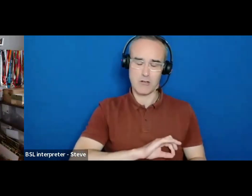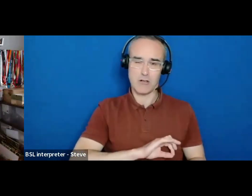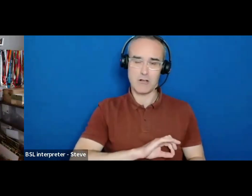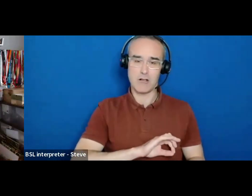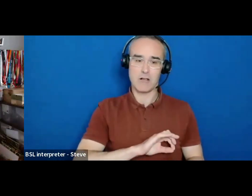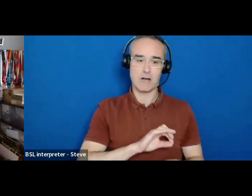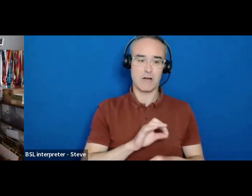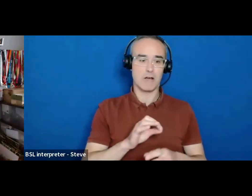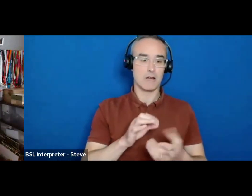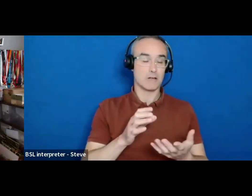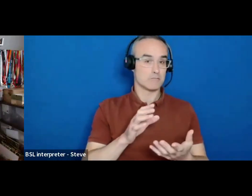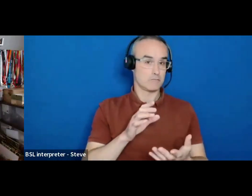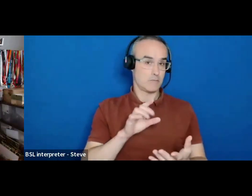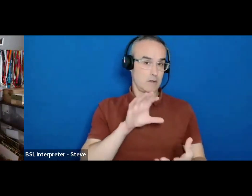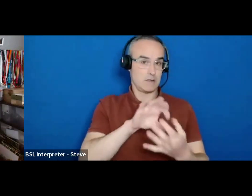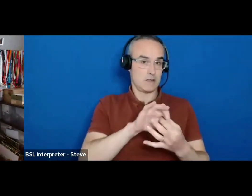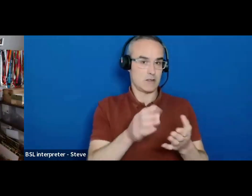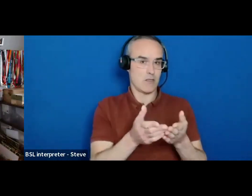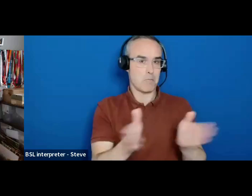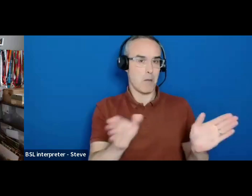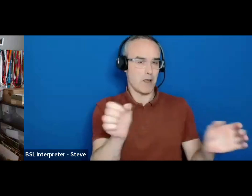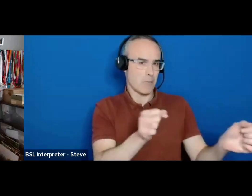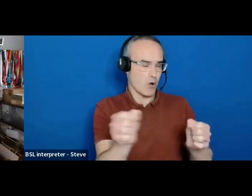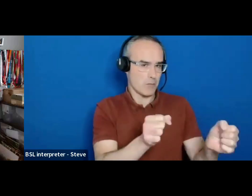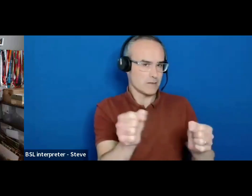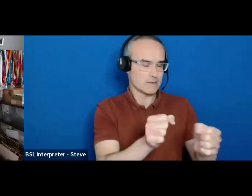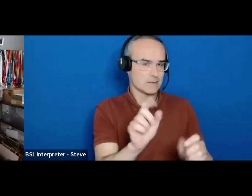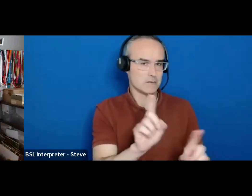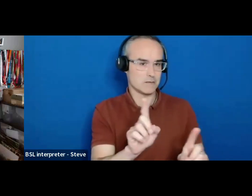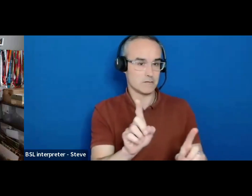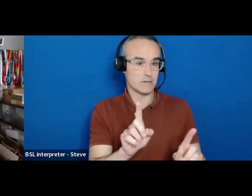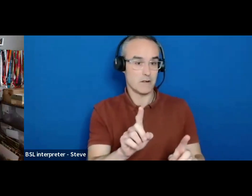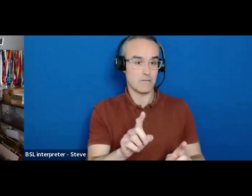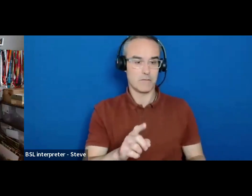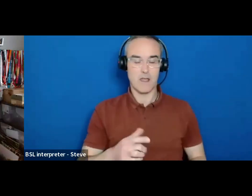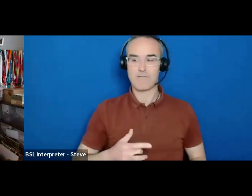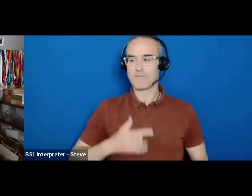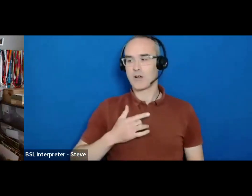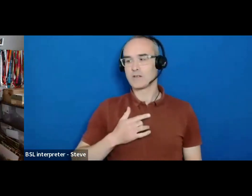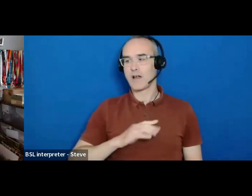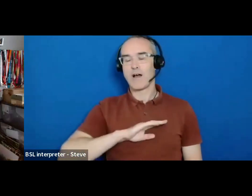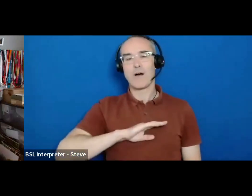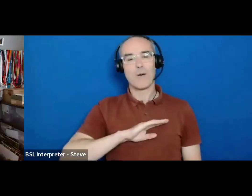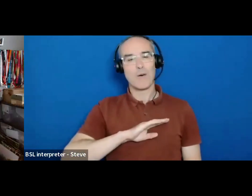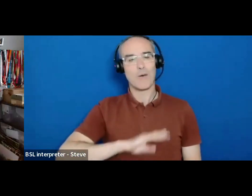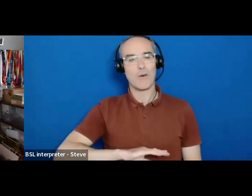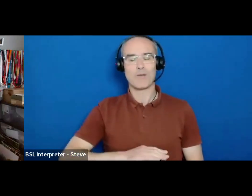being involved in public appointments. There is a sense of satisfaction always when you feel like you're making a difference to people,